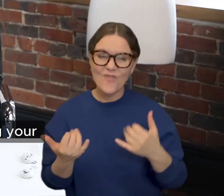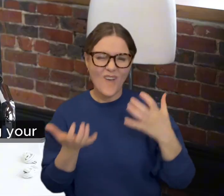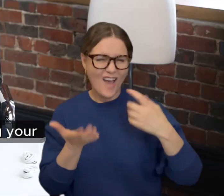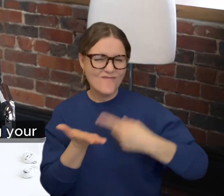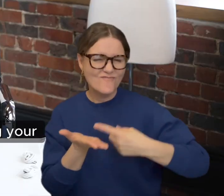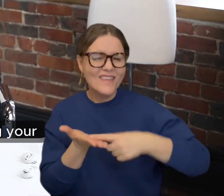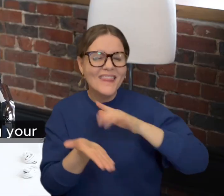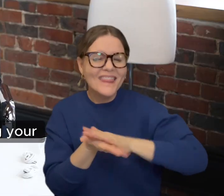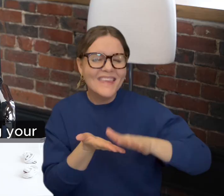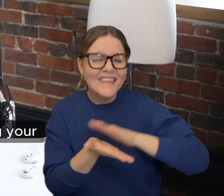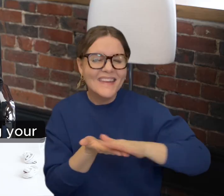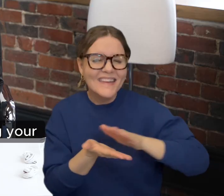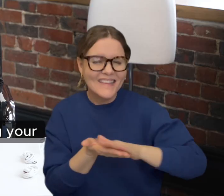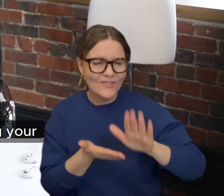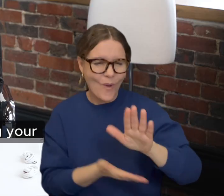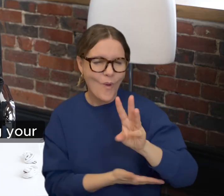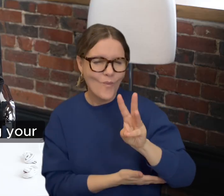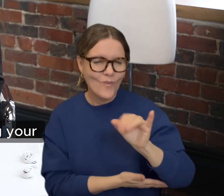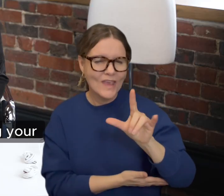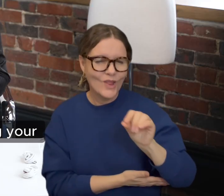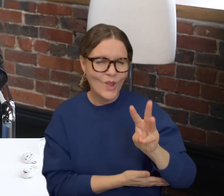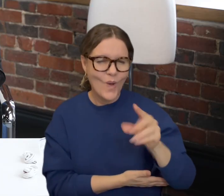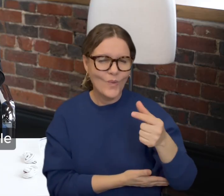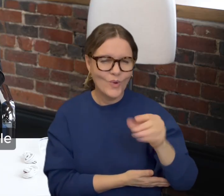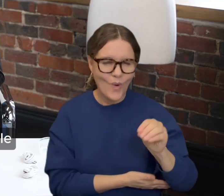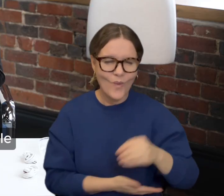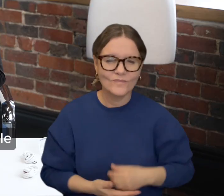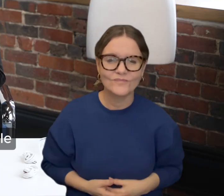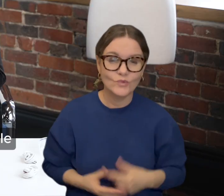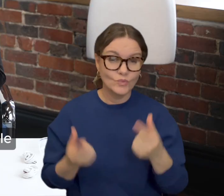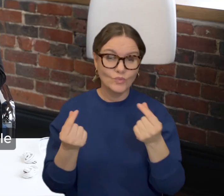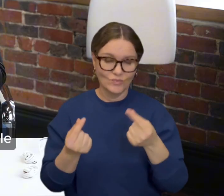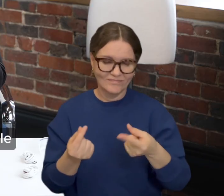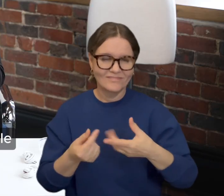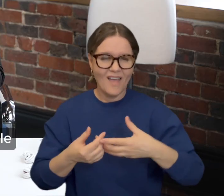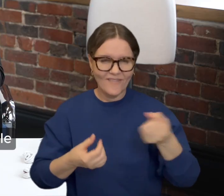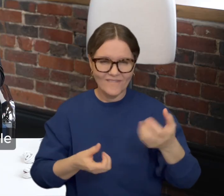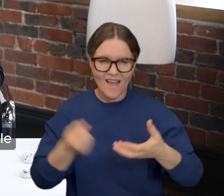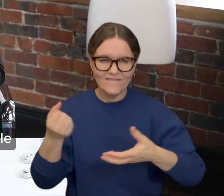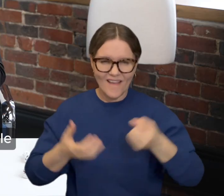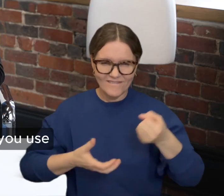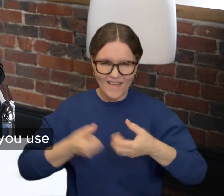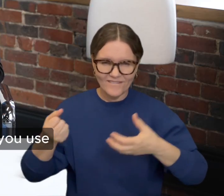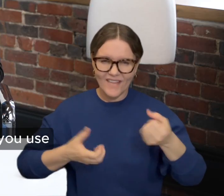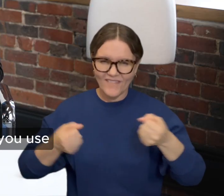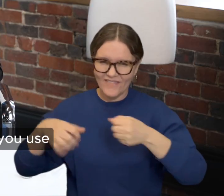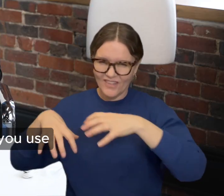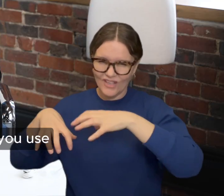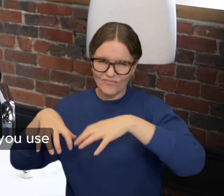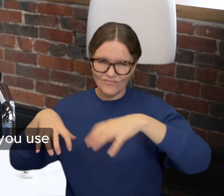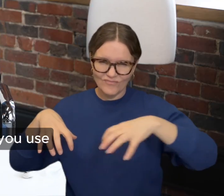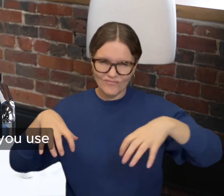now let's talk about cleaning your Willow Go you'll want to disassemble and wash and sanitize